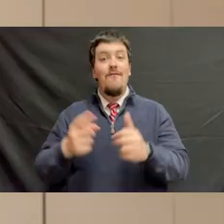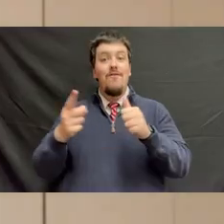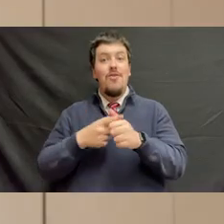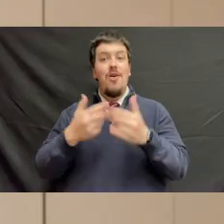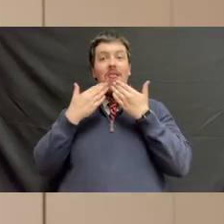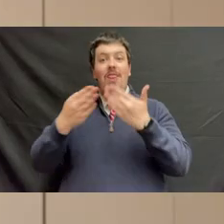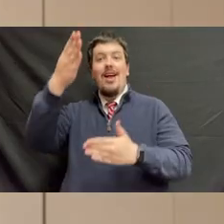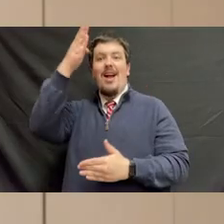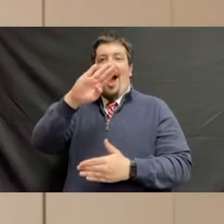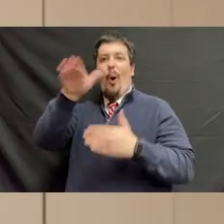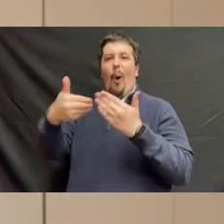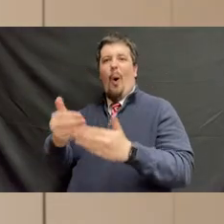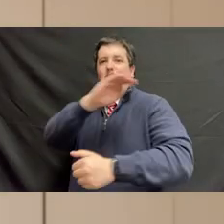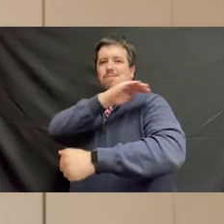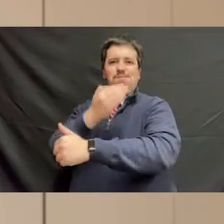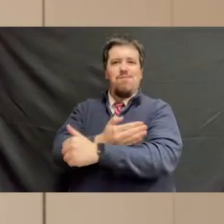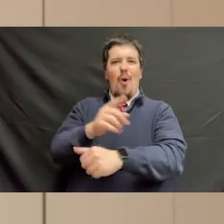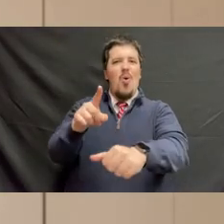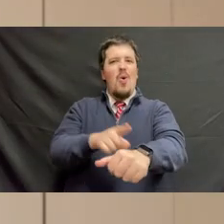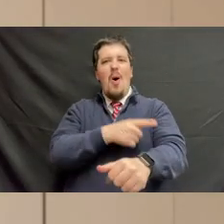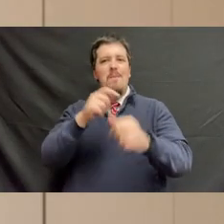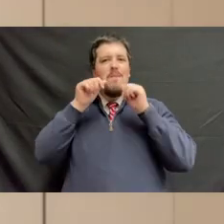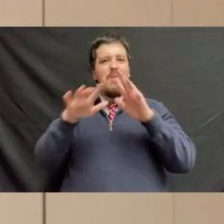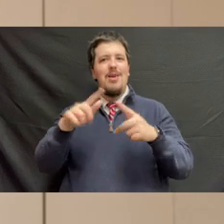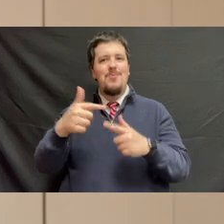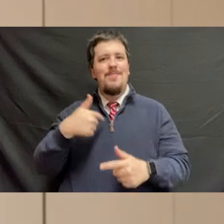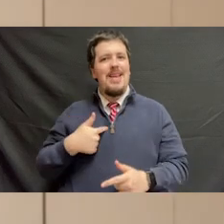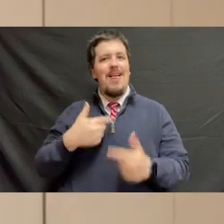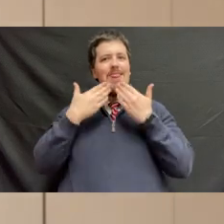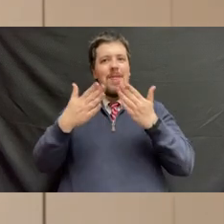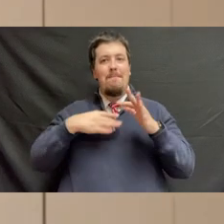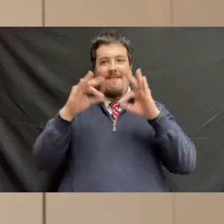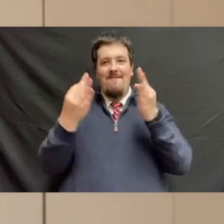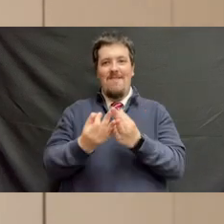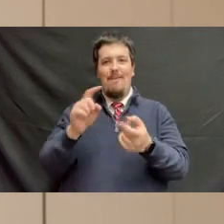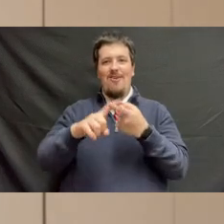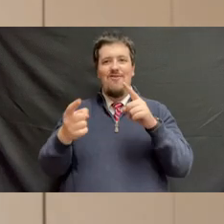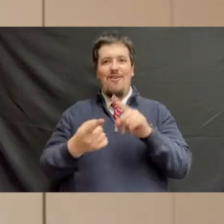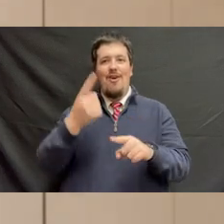First of all, I'd like to thank God Almighty for His love and blessing towards me. I like to thank my family and friends